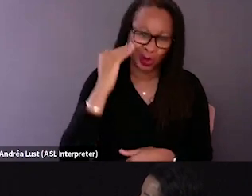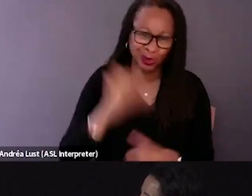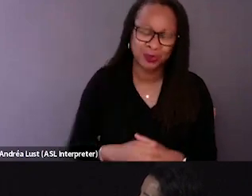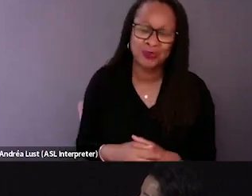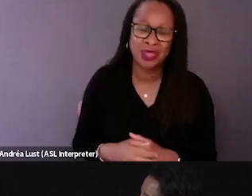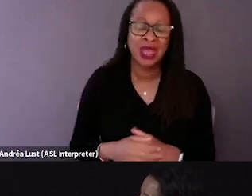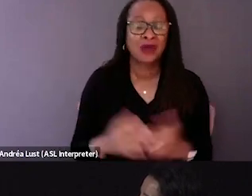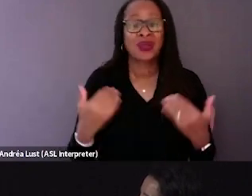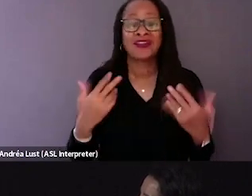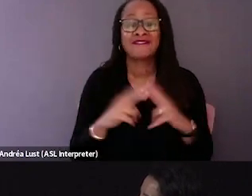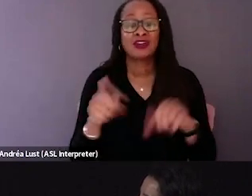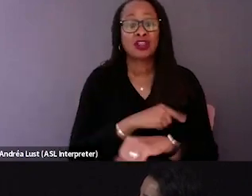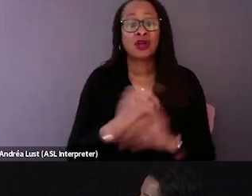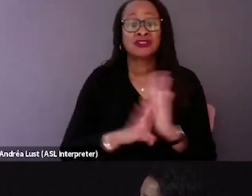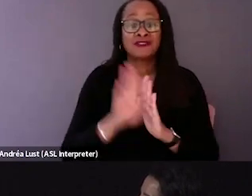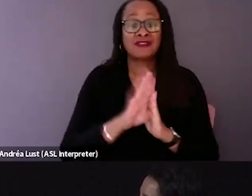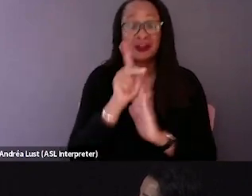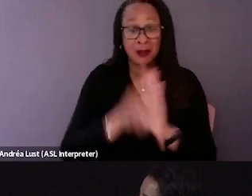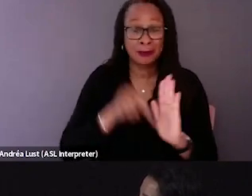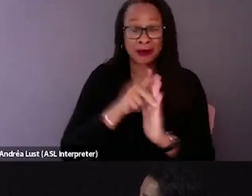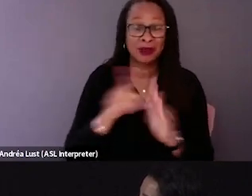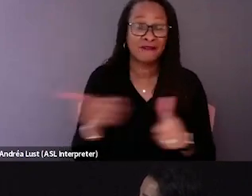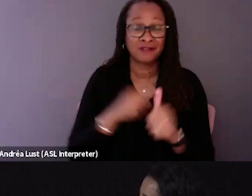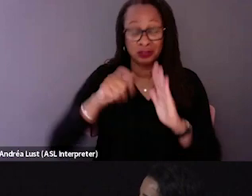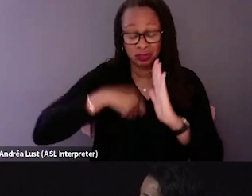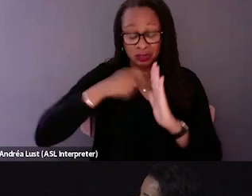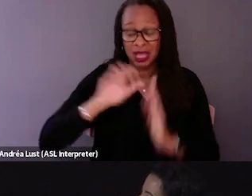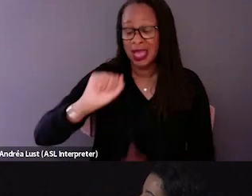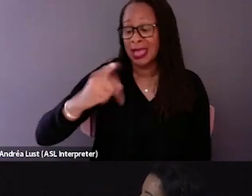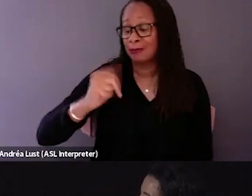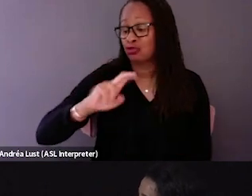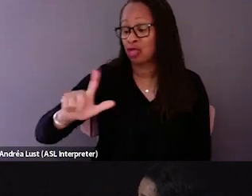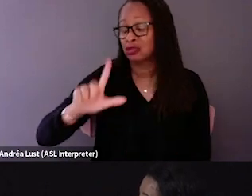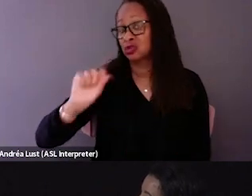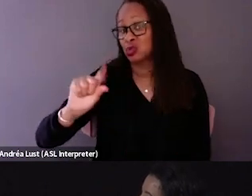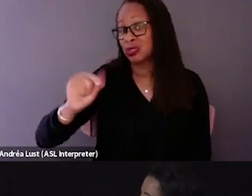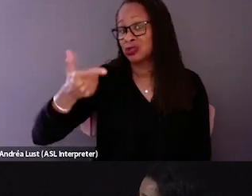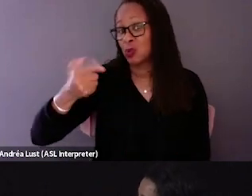and then our first shoot was April, 2021 once everyone was vaccinated.